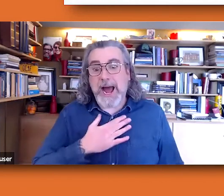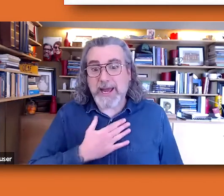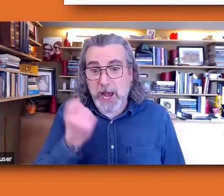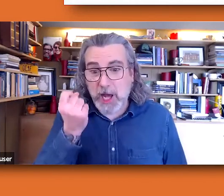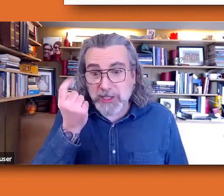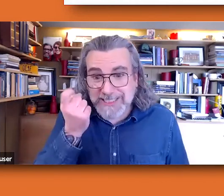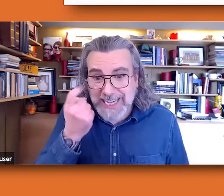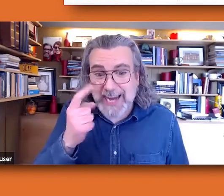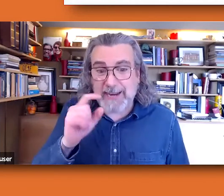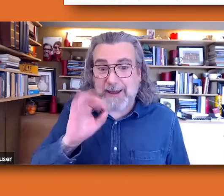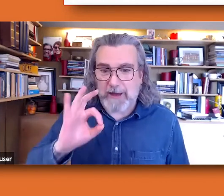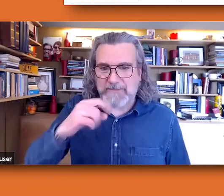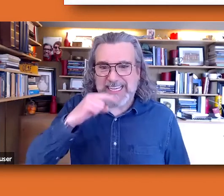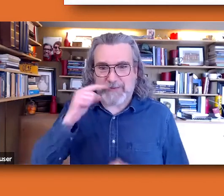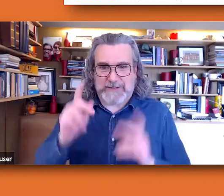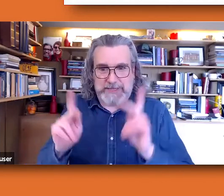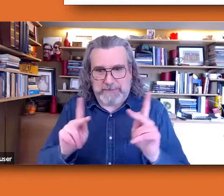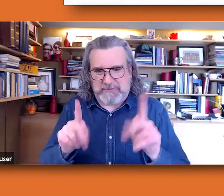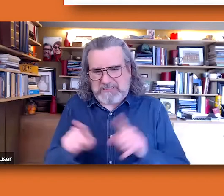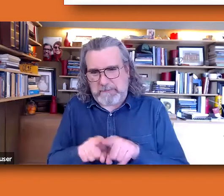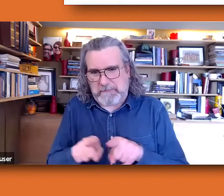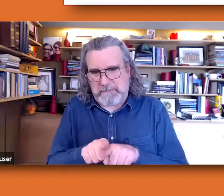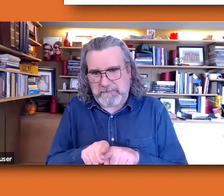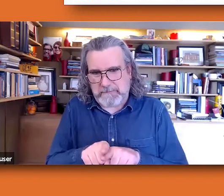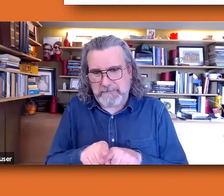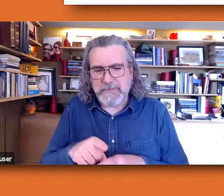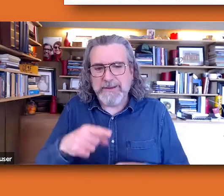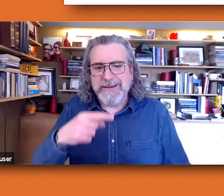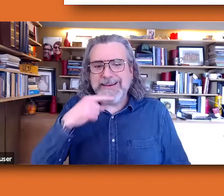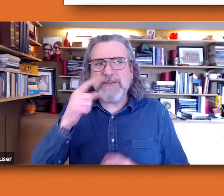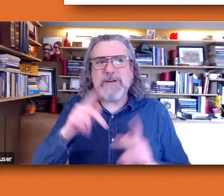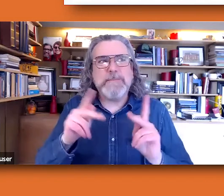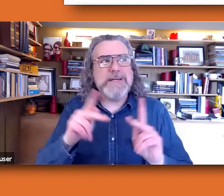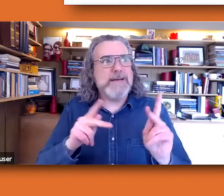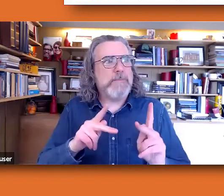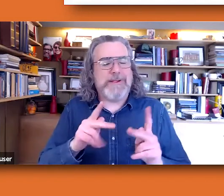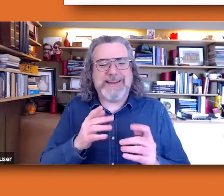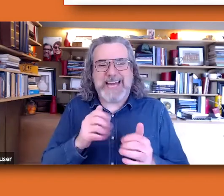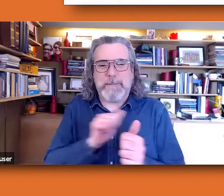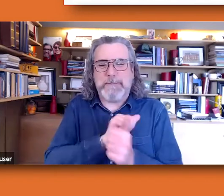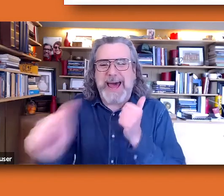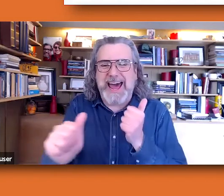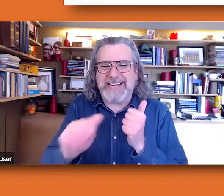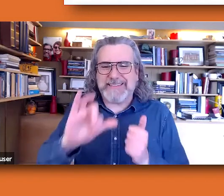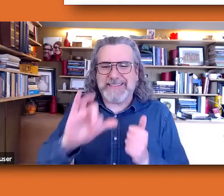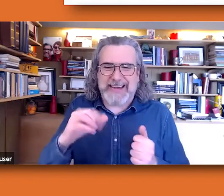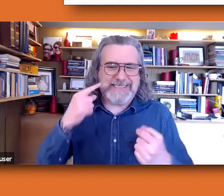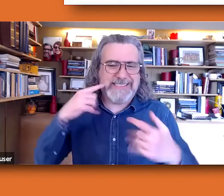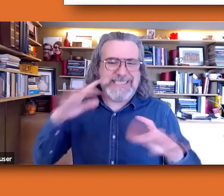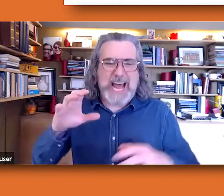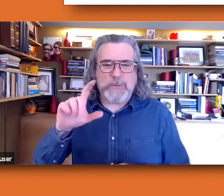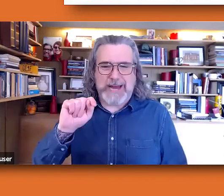hearing and deaf?" Peter: Well, from my understanding of hearing people,